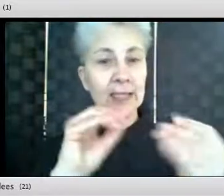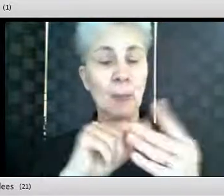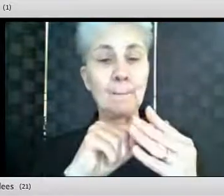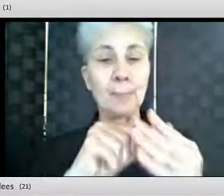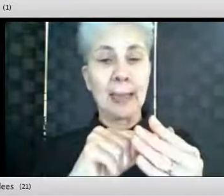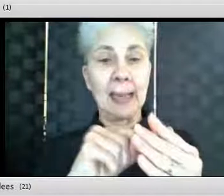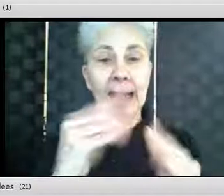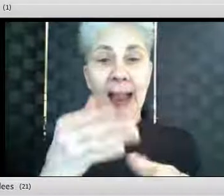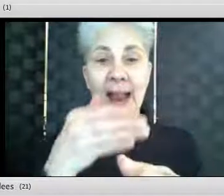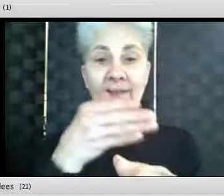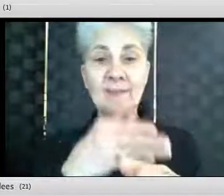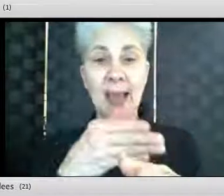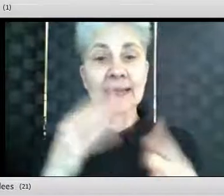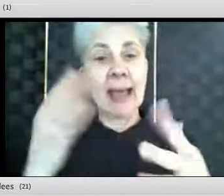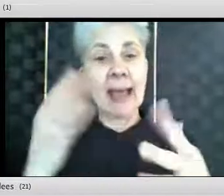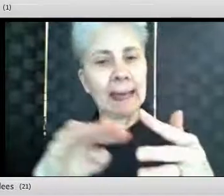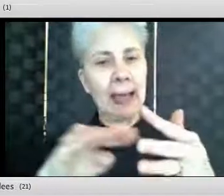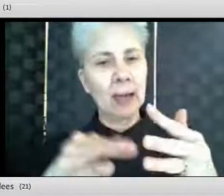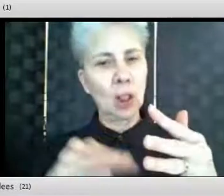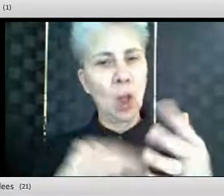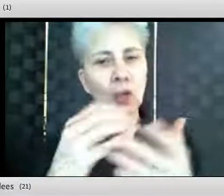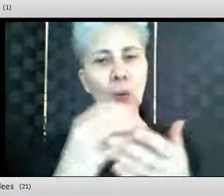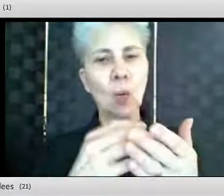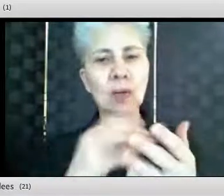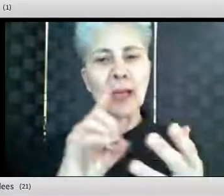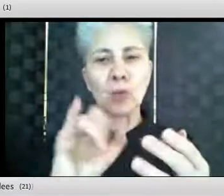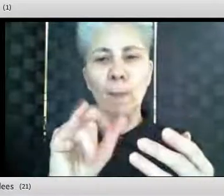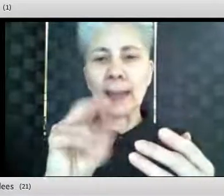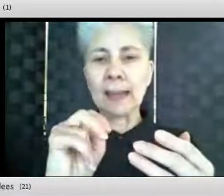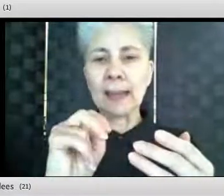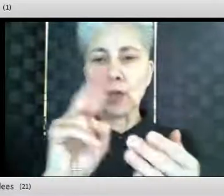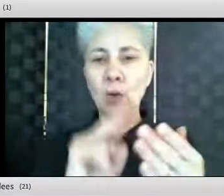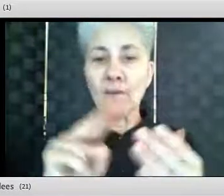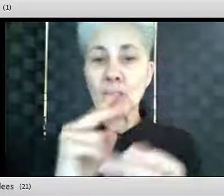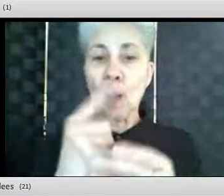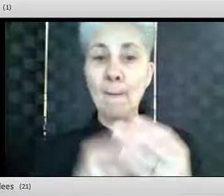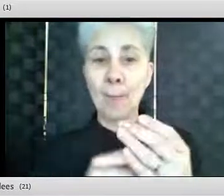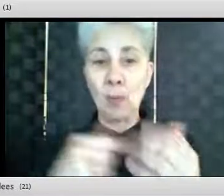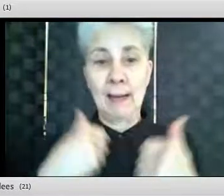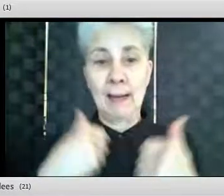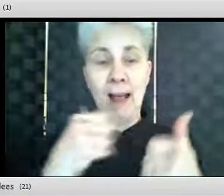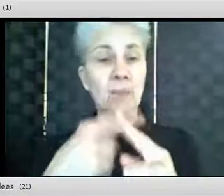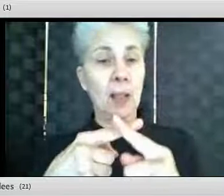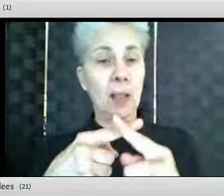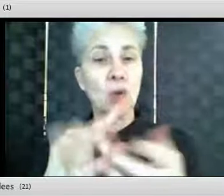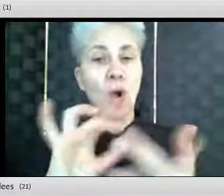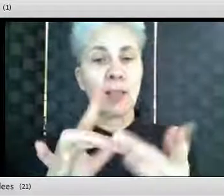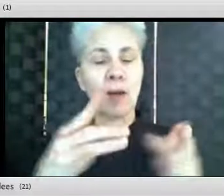cataloging courses at Dominican University, both face-to-face and online. Please welcome Dr. Karen Snow